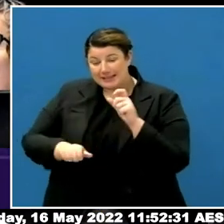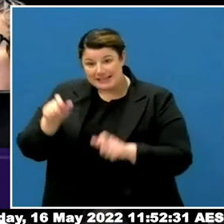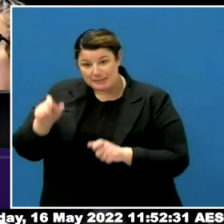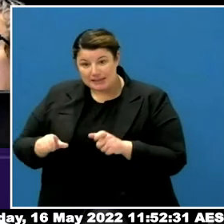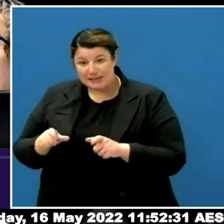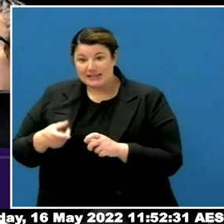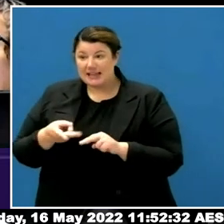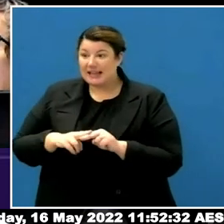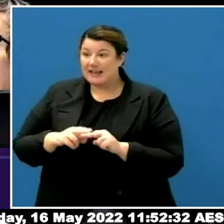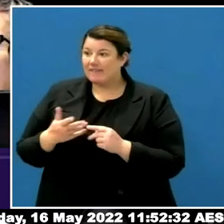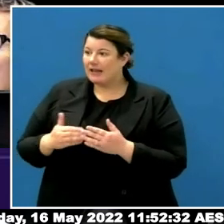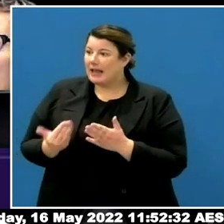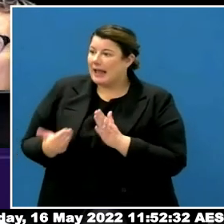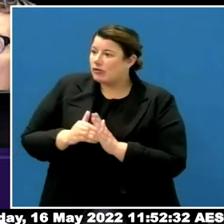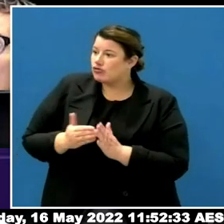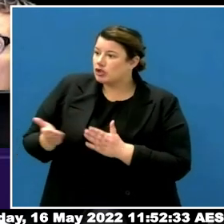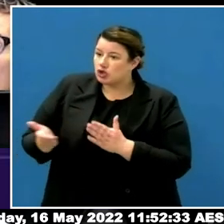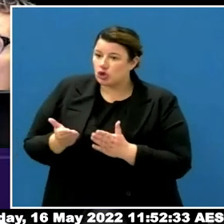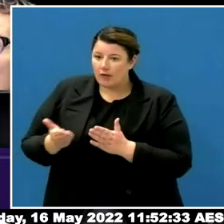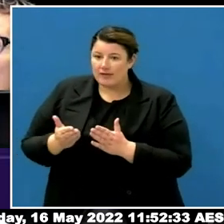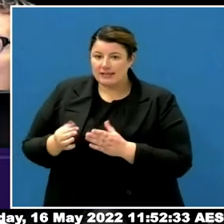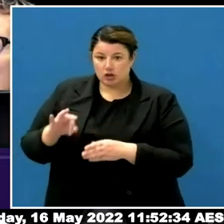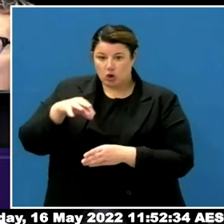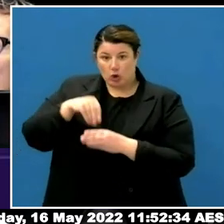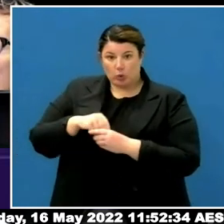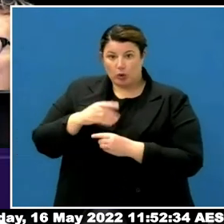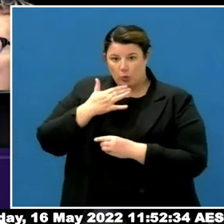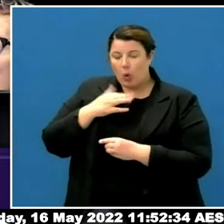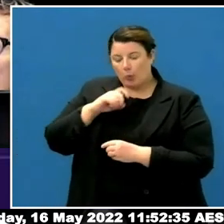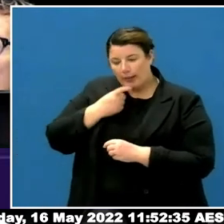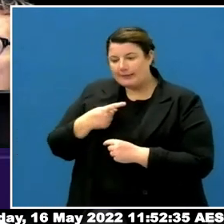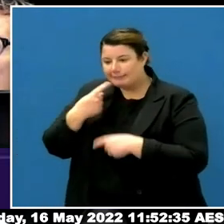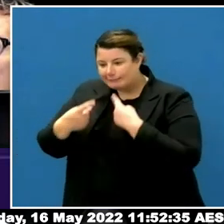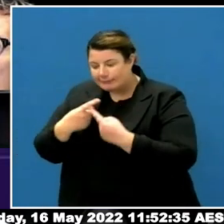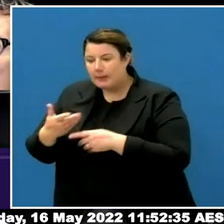additional services not included in the quote but which are necessary to meet the